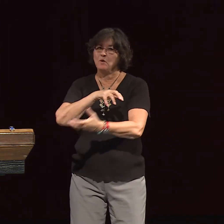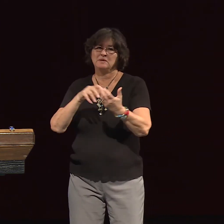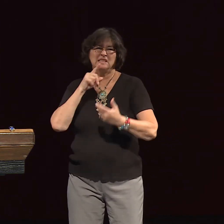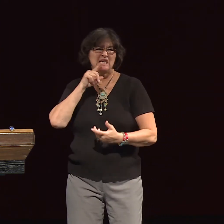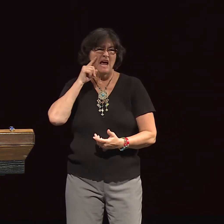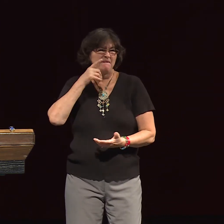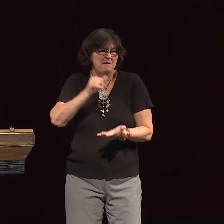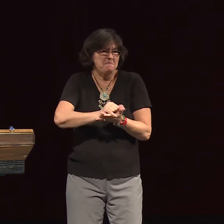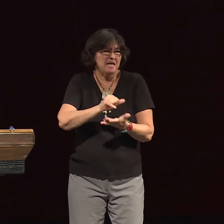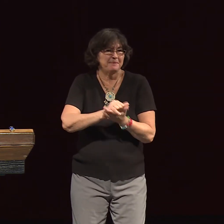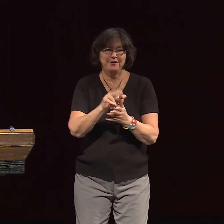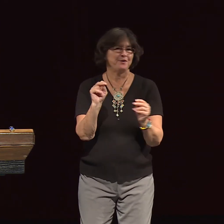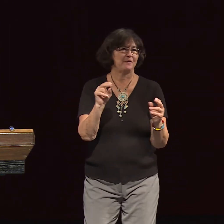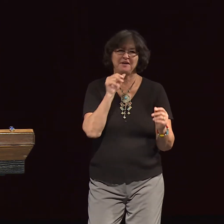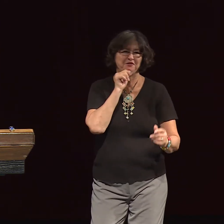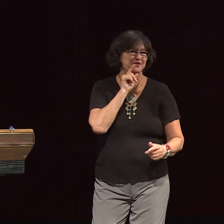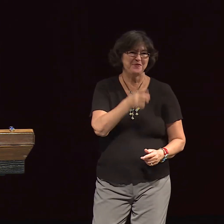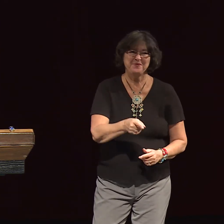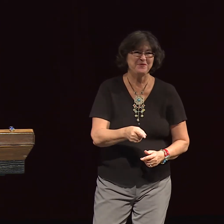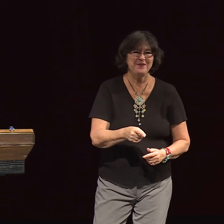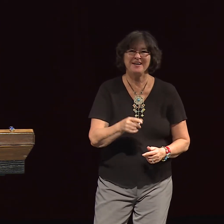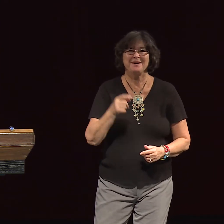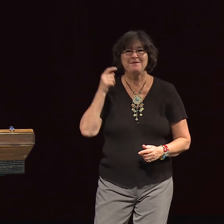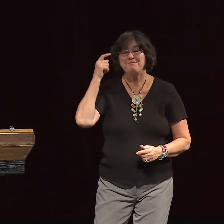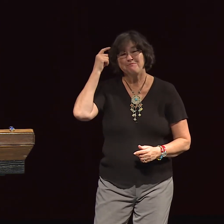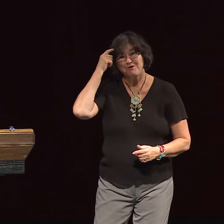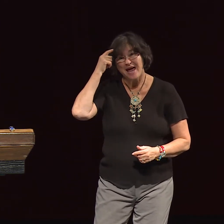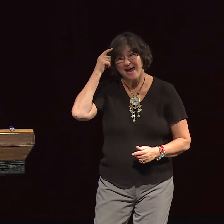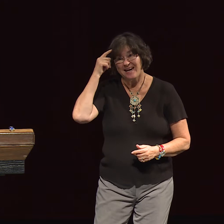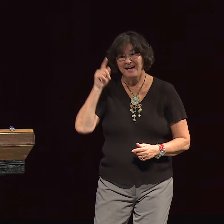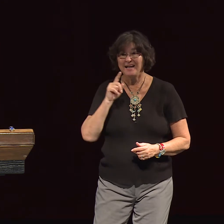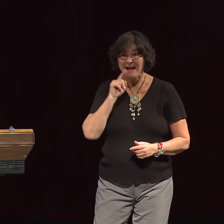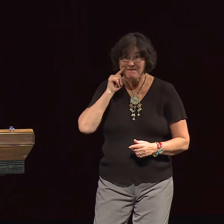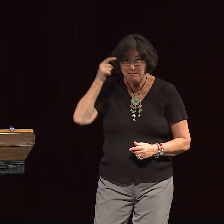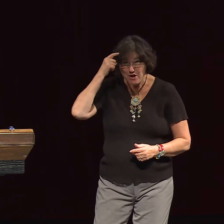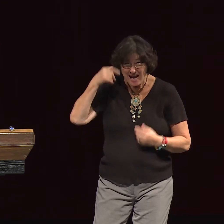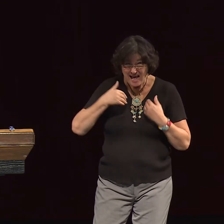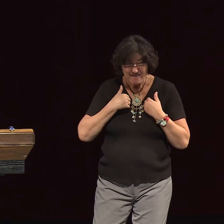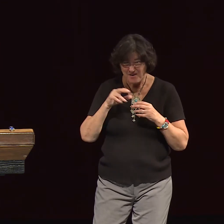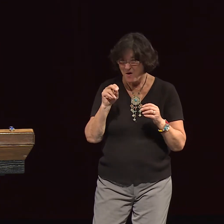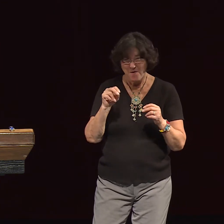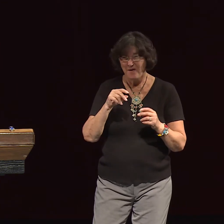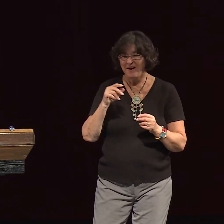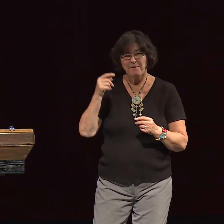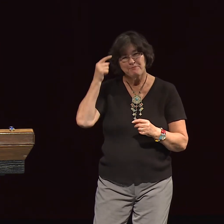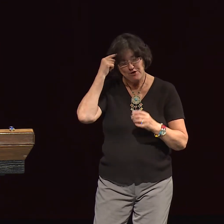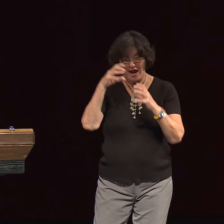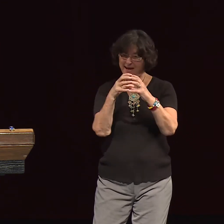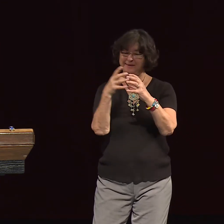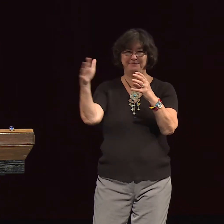Often, people think, "Oh, it's probably best "that the deaf child only learns one language at a time."